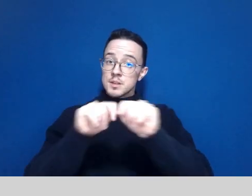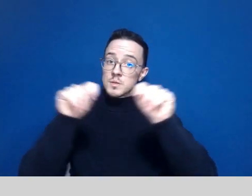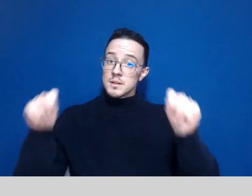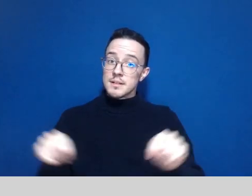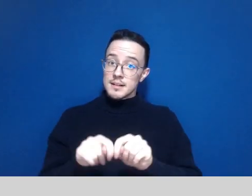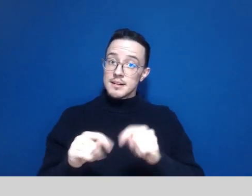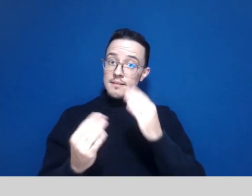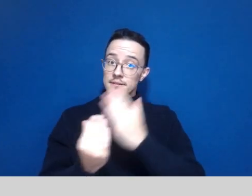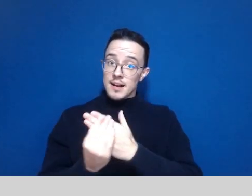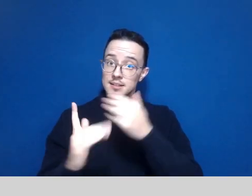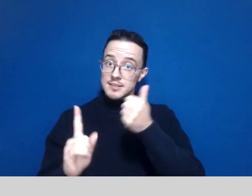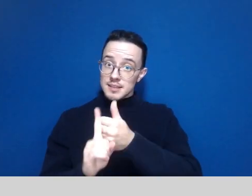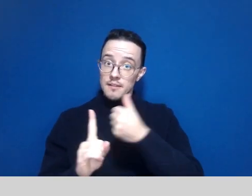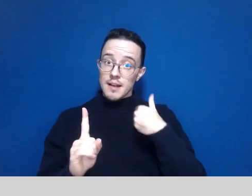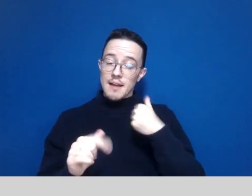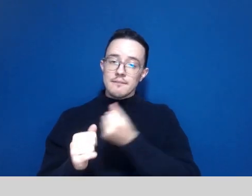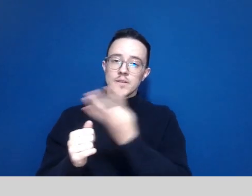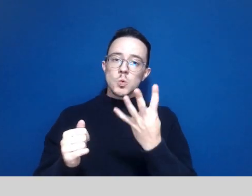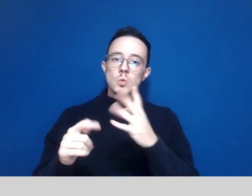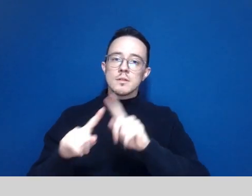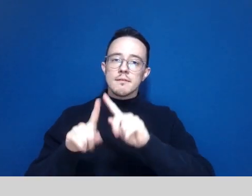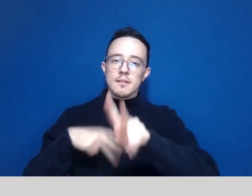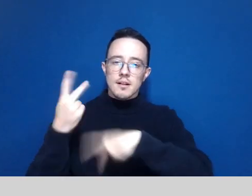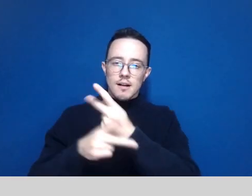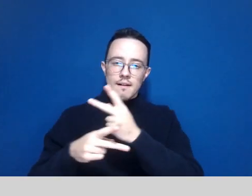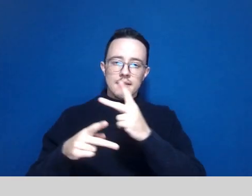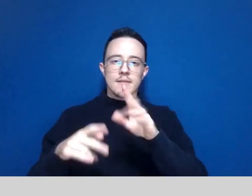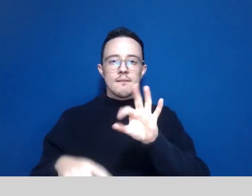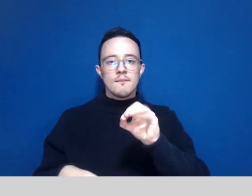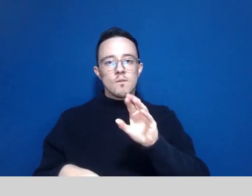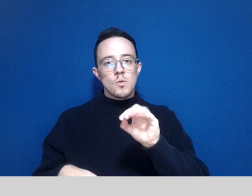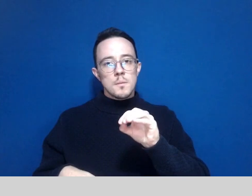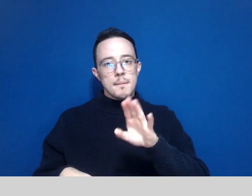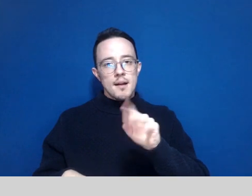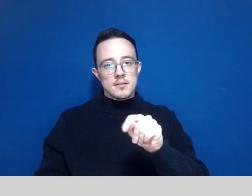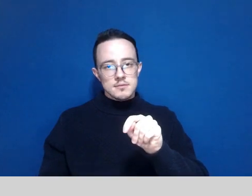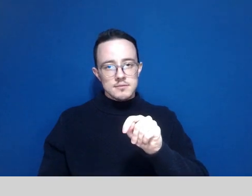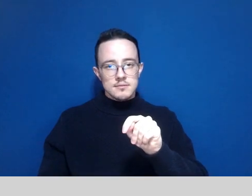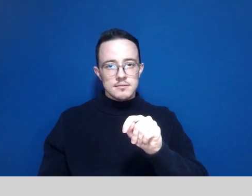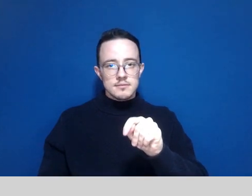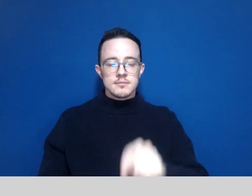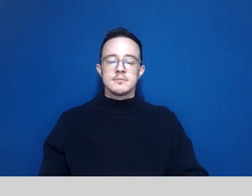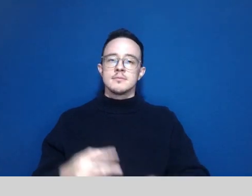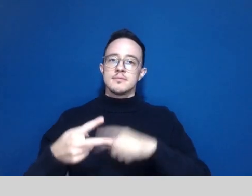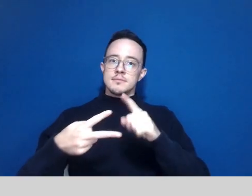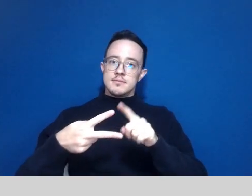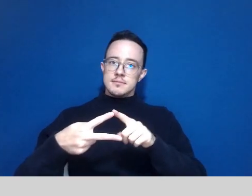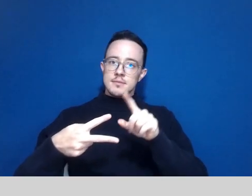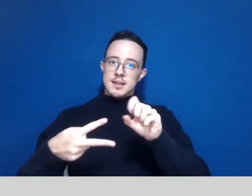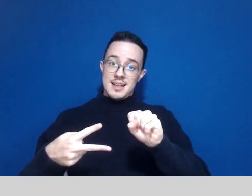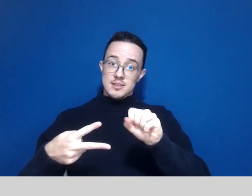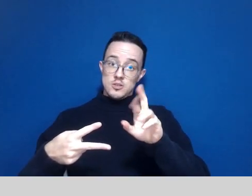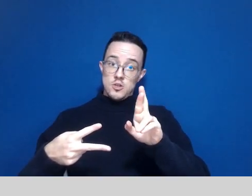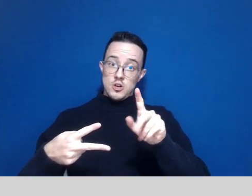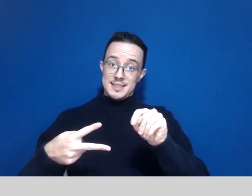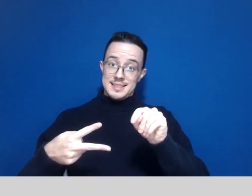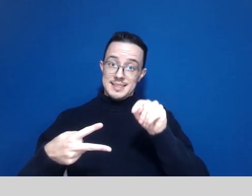one of a few formats. We're going to talk about two in particular. We're going to talk about the SRT format